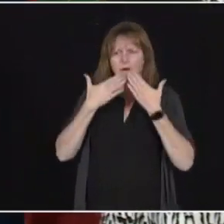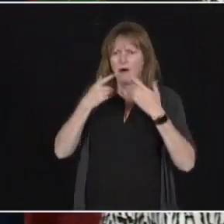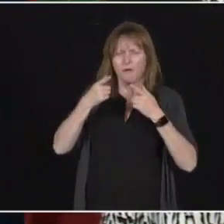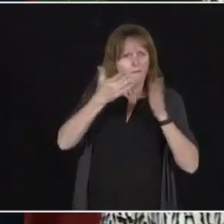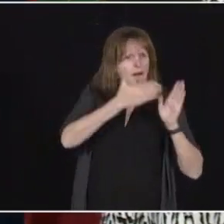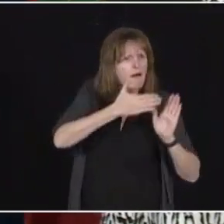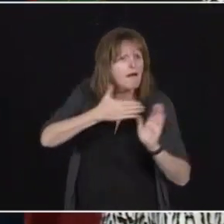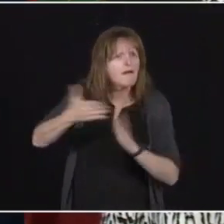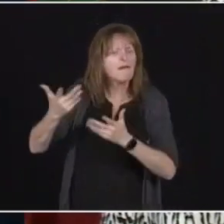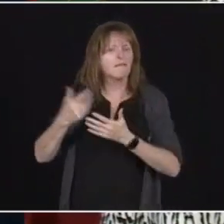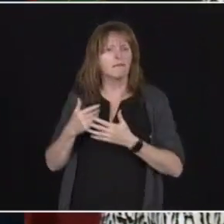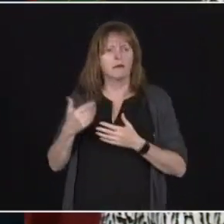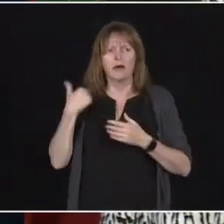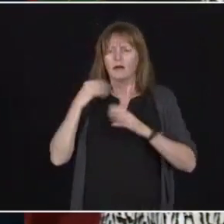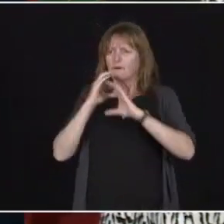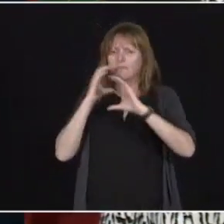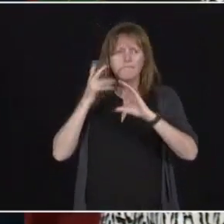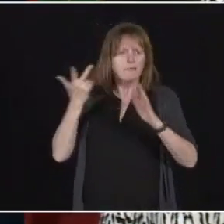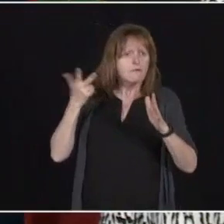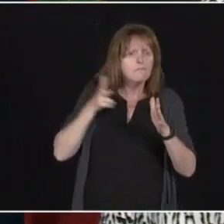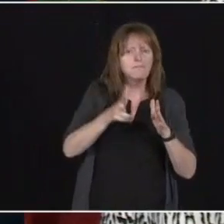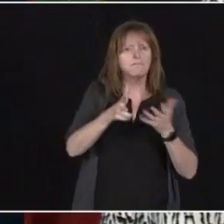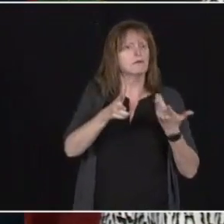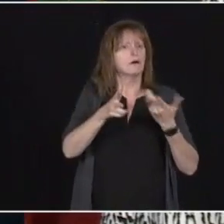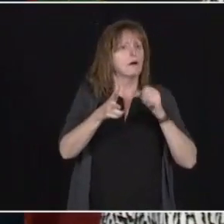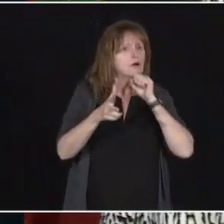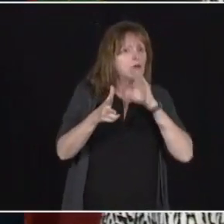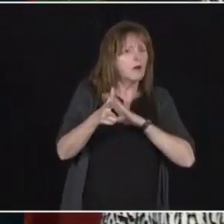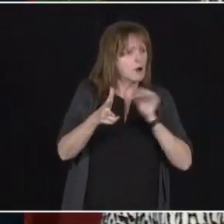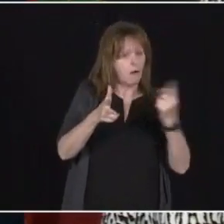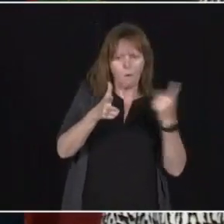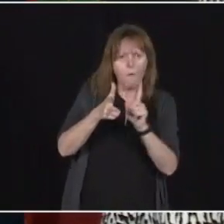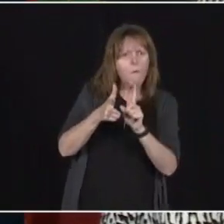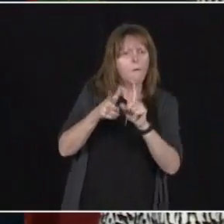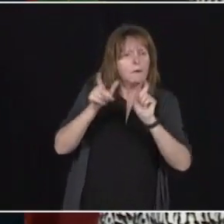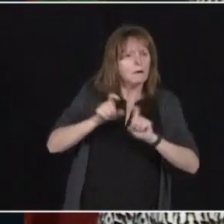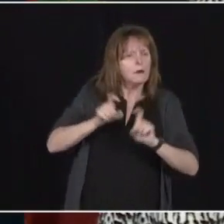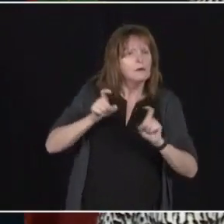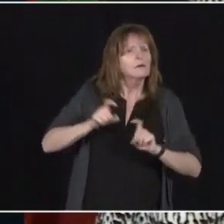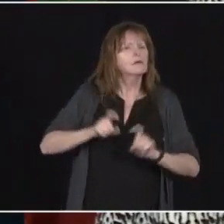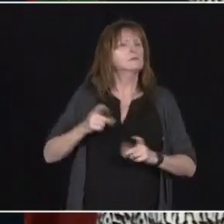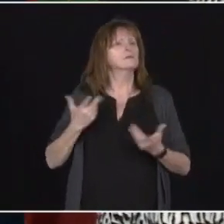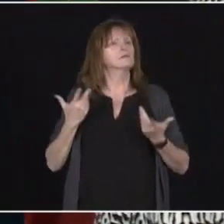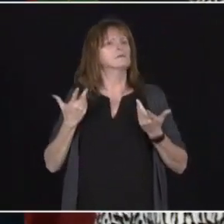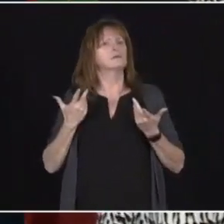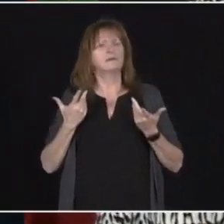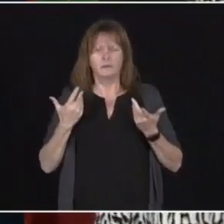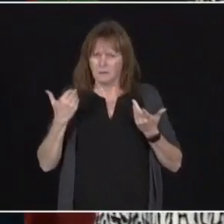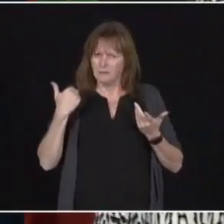There testing has gone up, we have a great testing strategy. We are out there with our mobile units out in